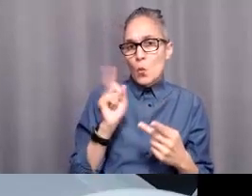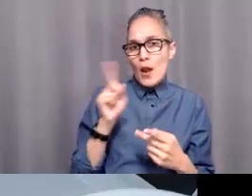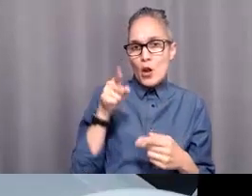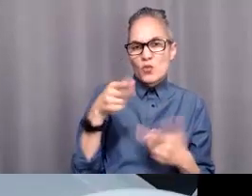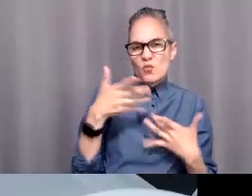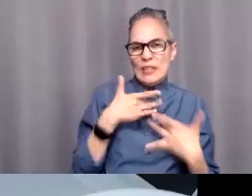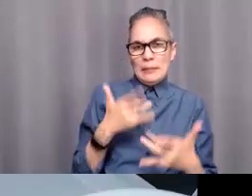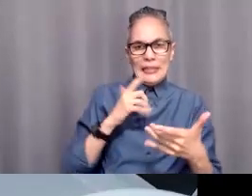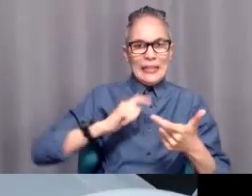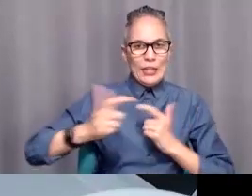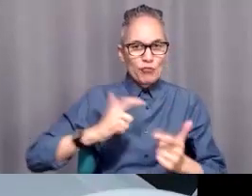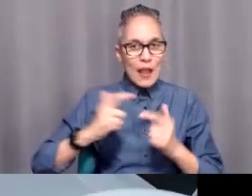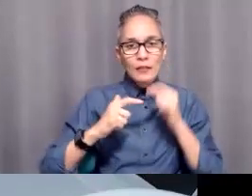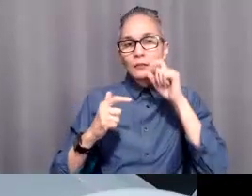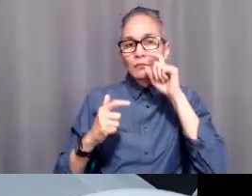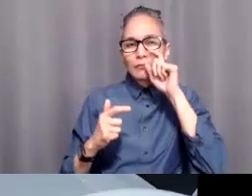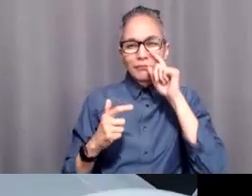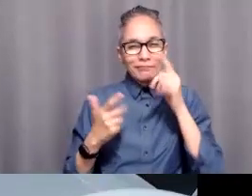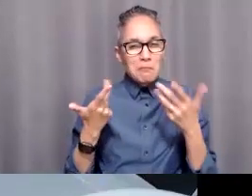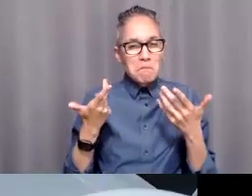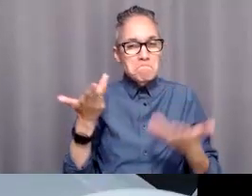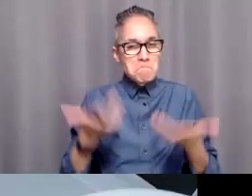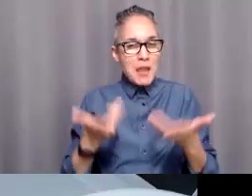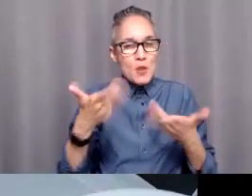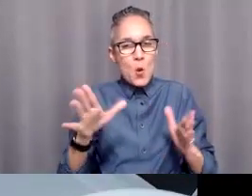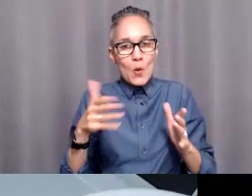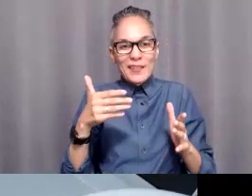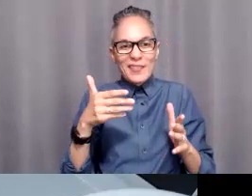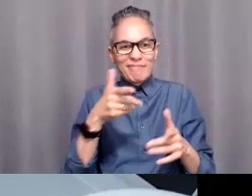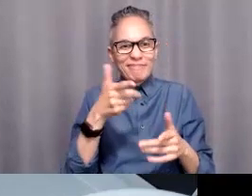And you may already have a lot of this written out in your syllabus.